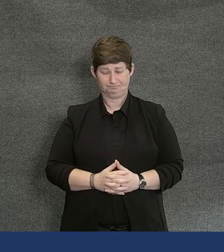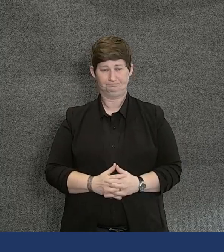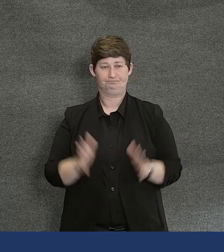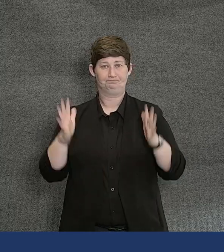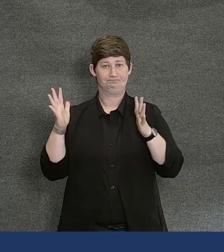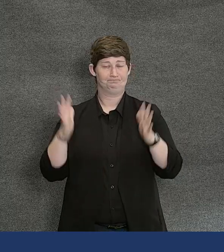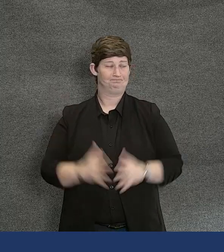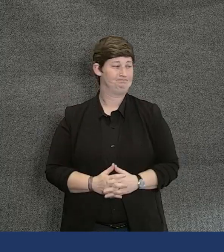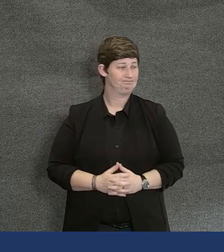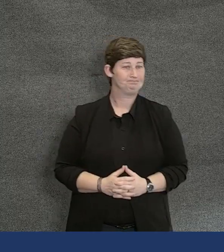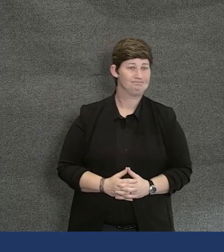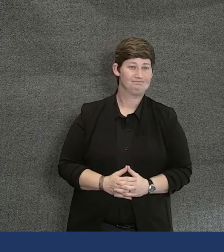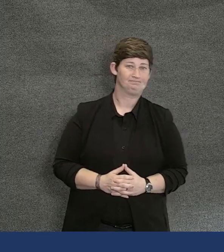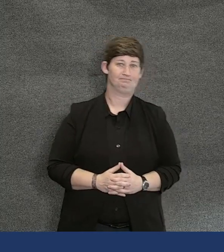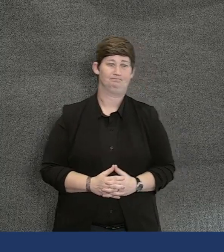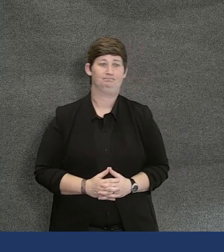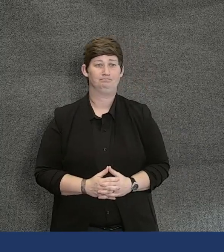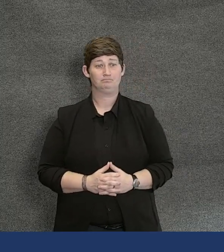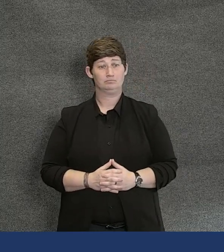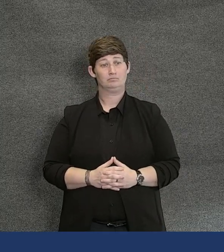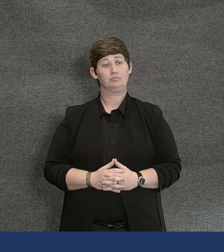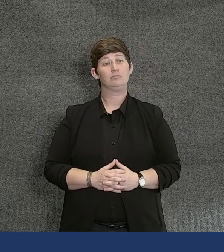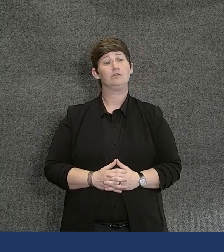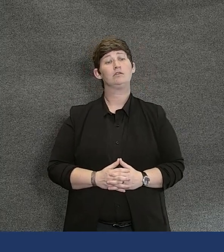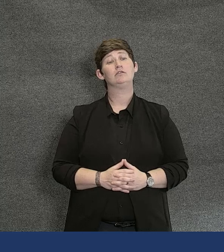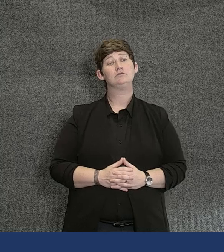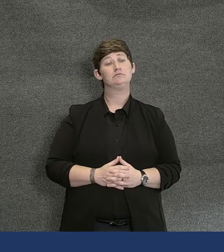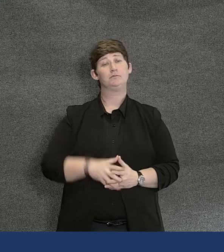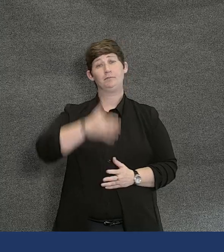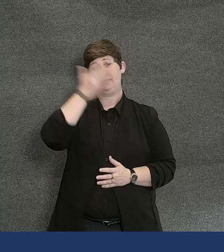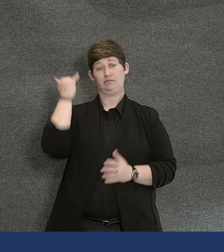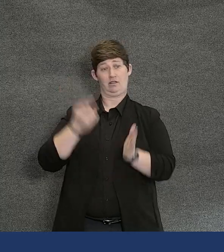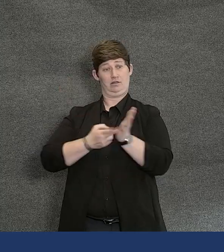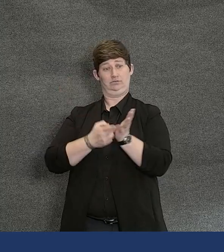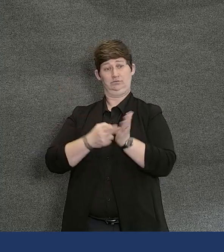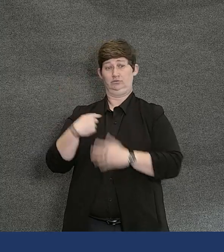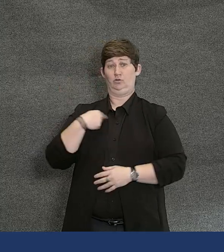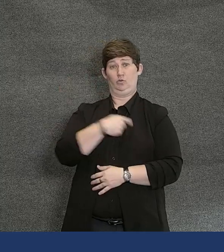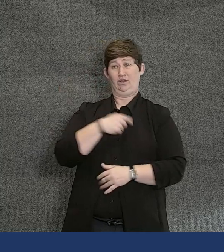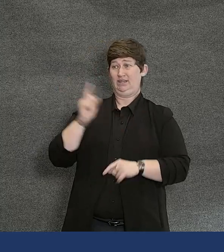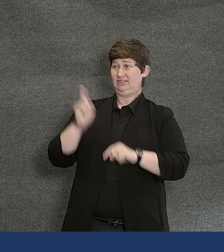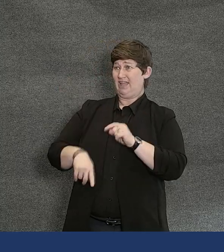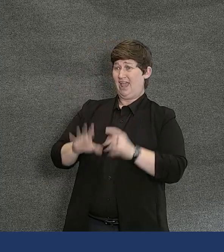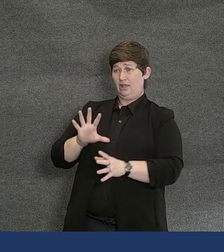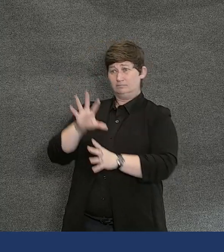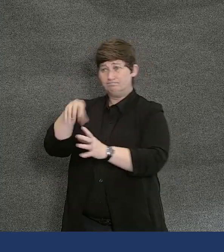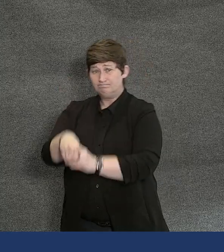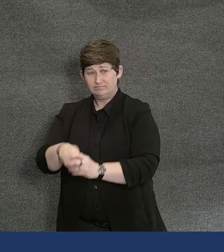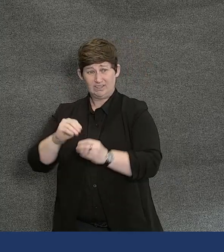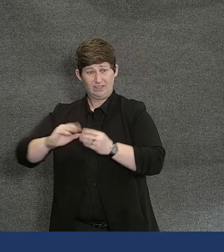Because the truth of the matter is, if we can't be in community, if we are forced to live without services,